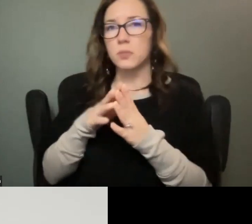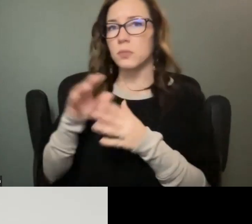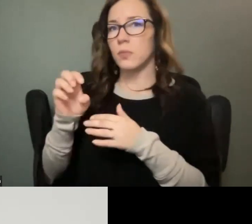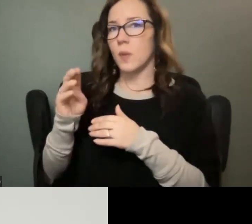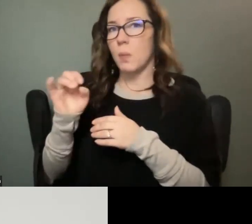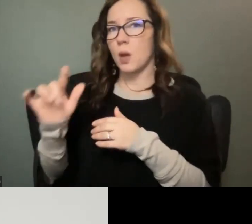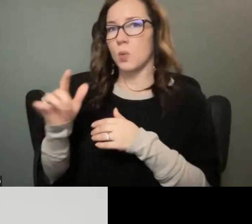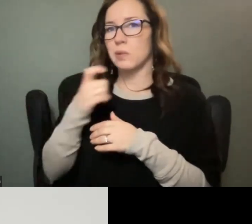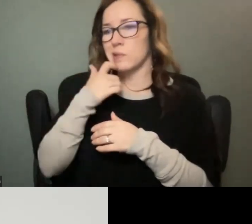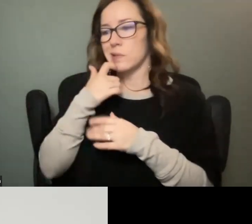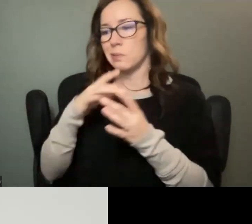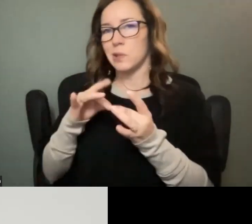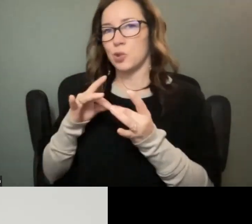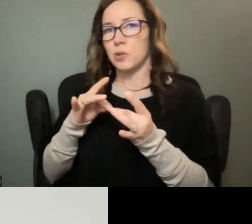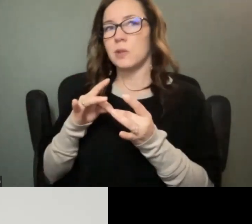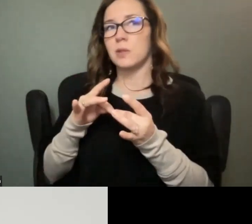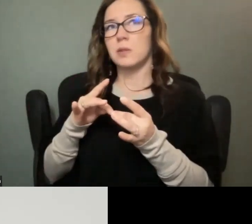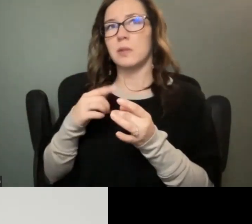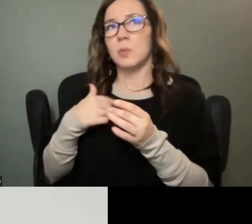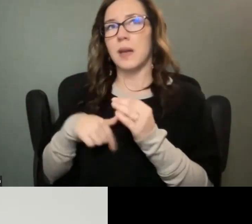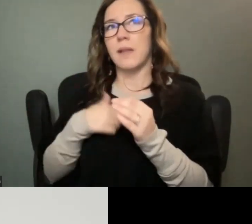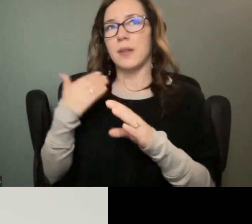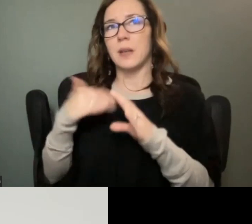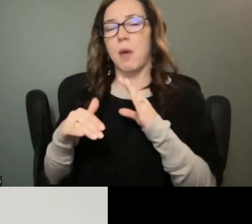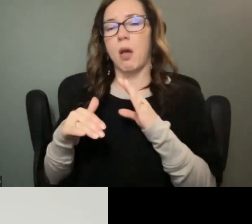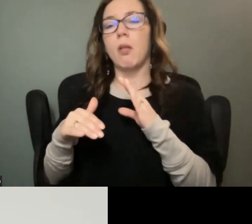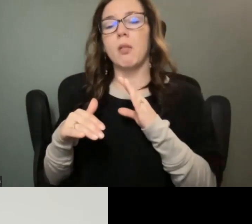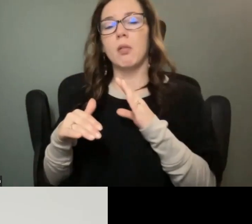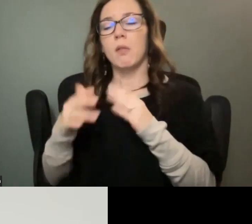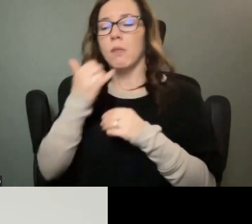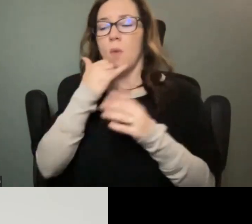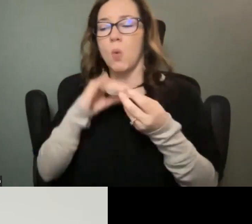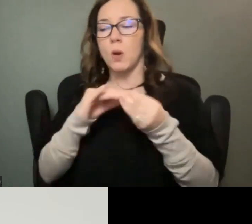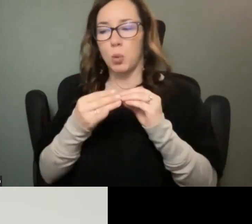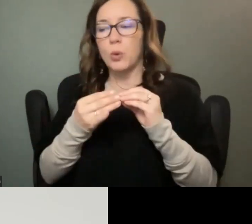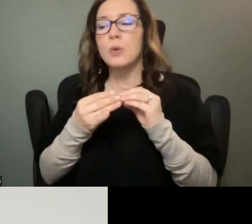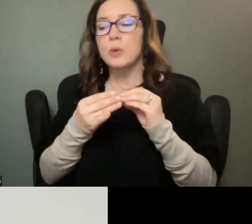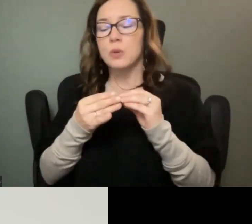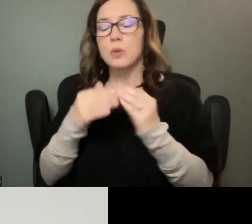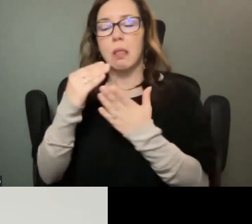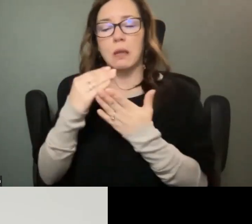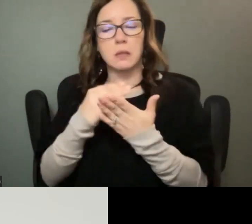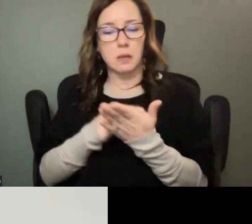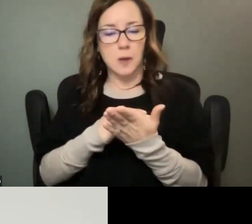we have our email and phone numbers listed in the